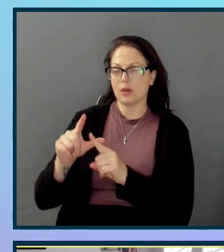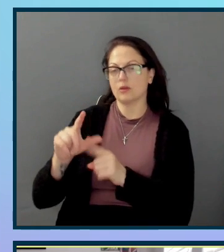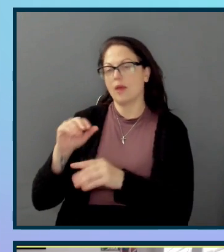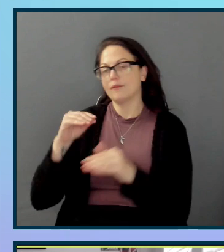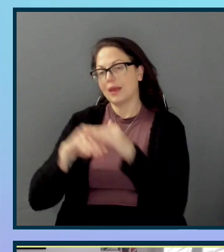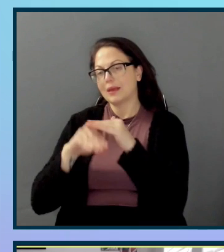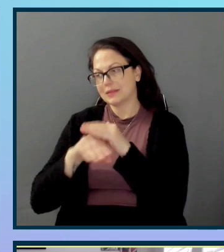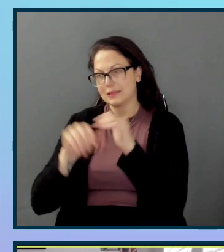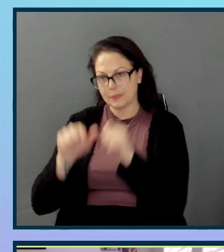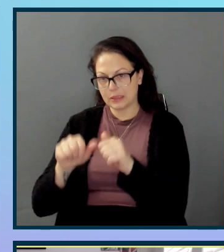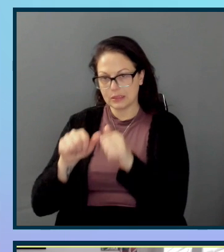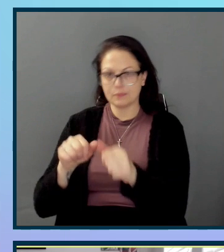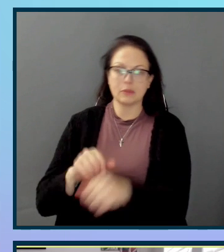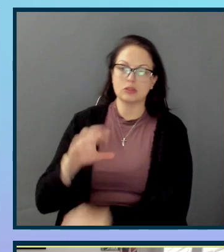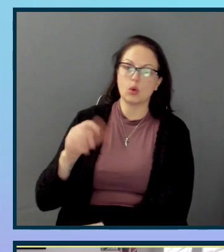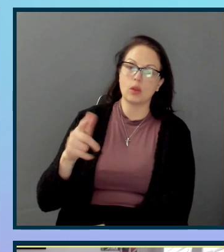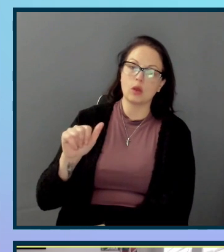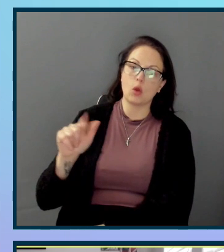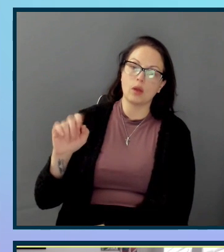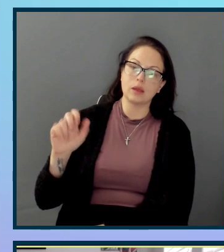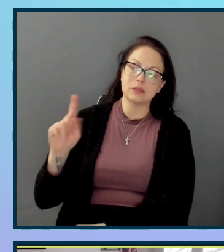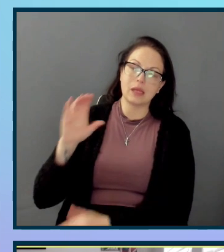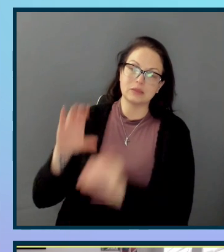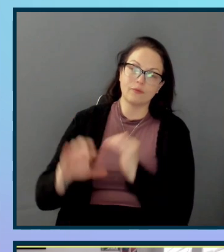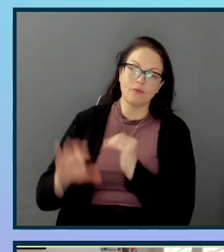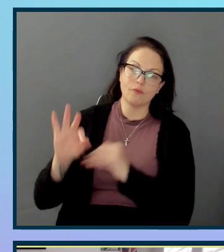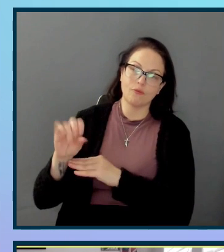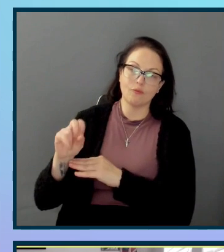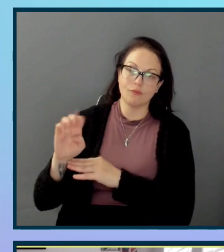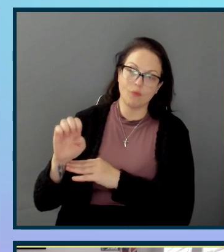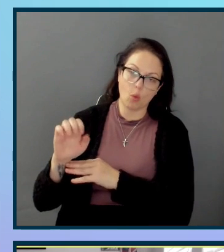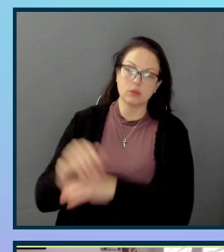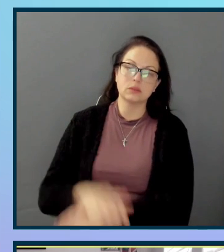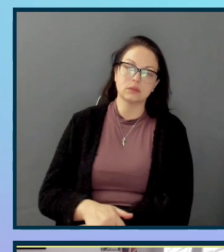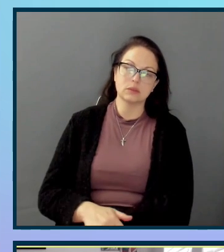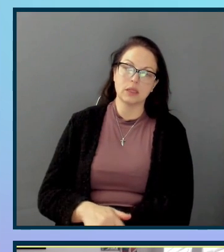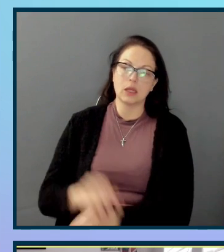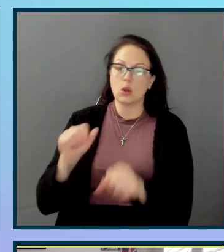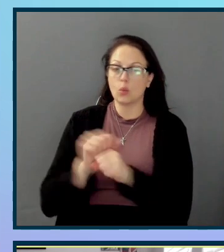The COGA Task Force is a task force that is, works with two parent groups: